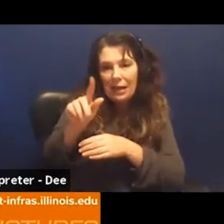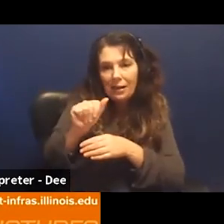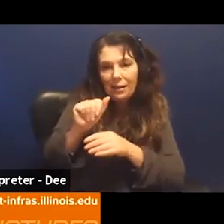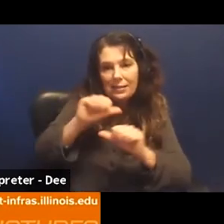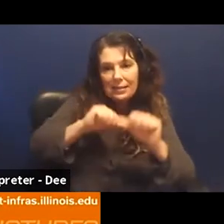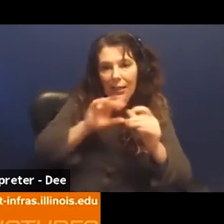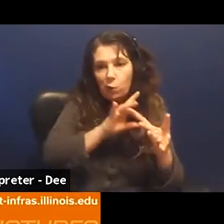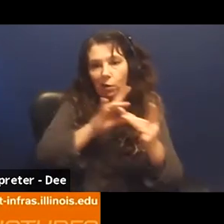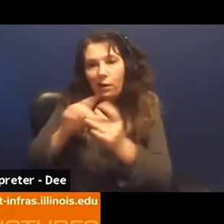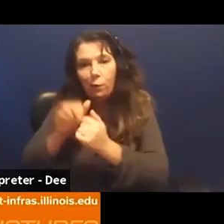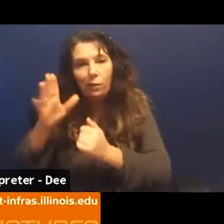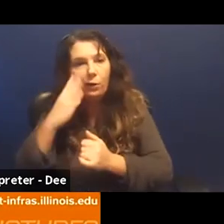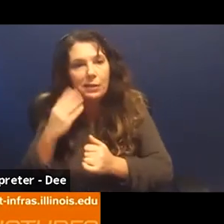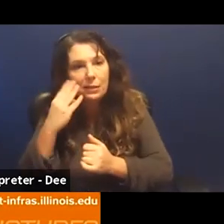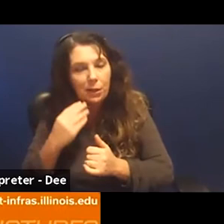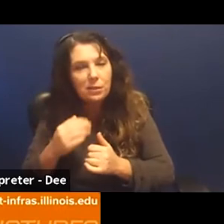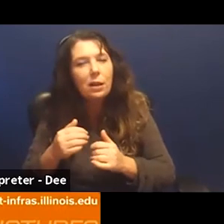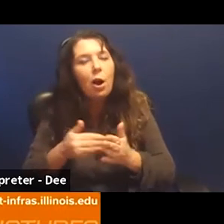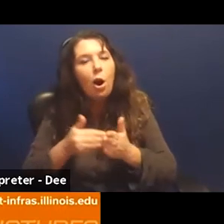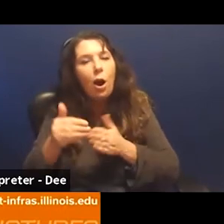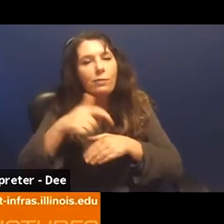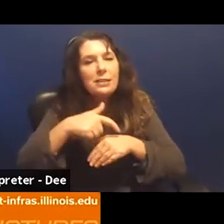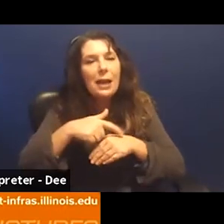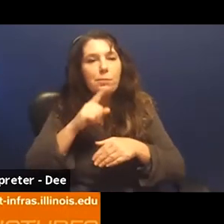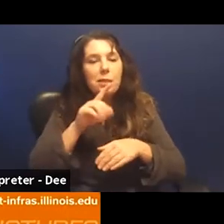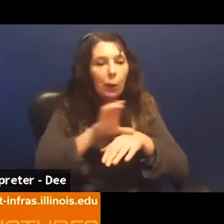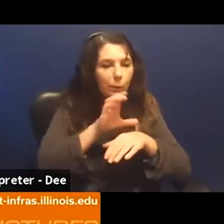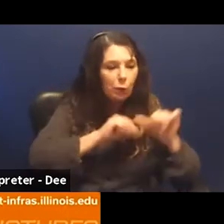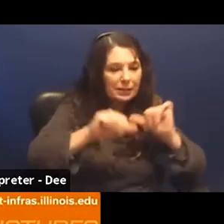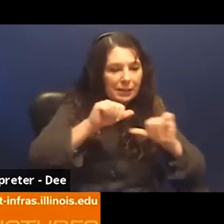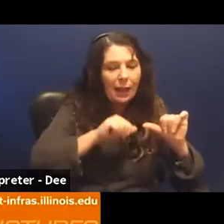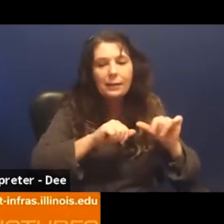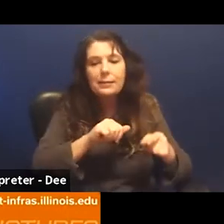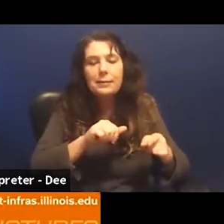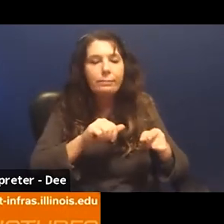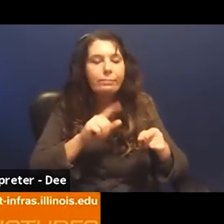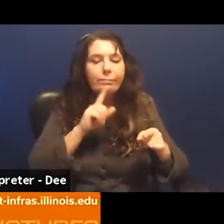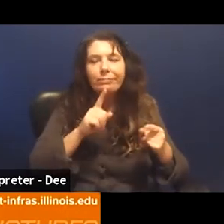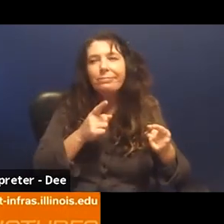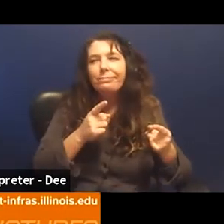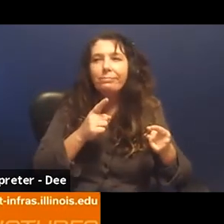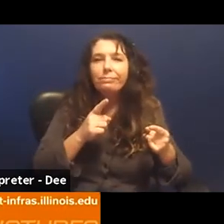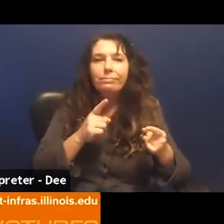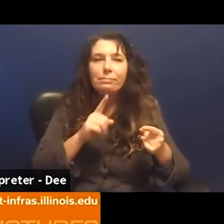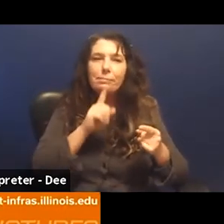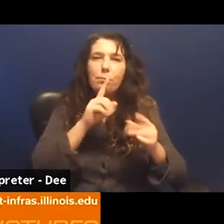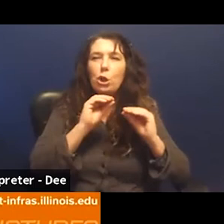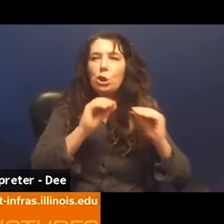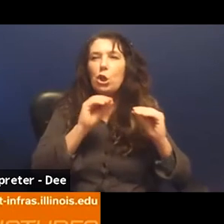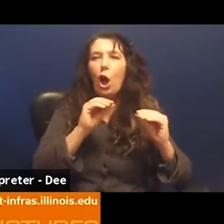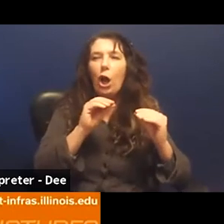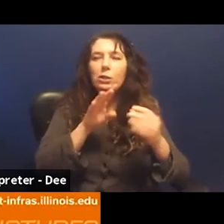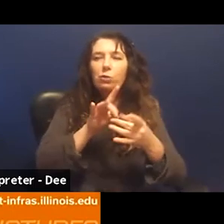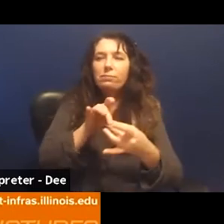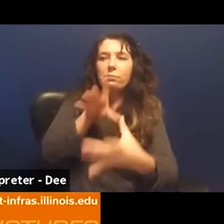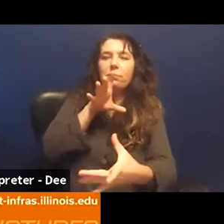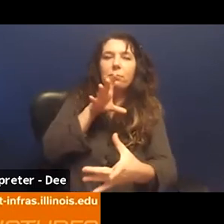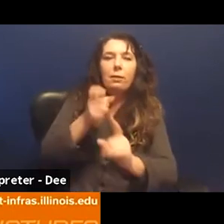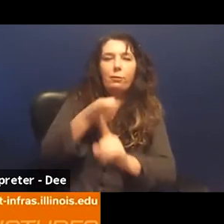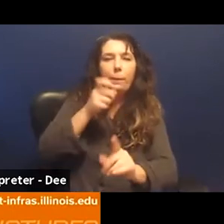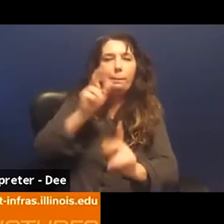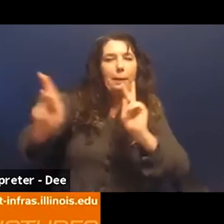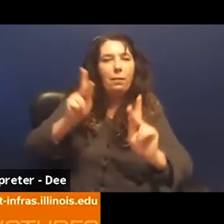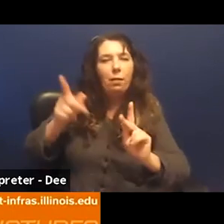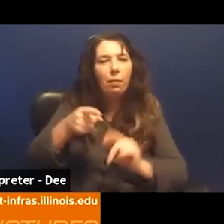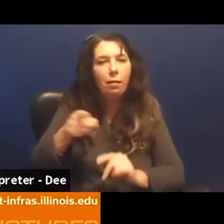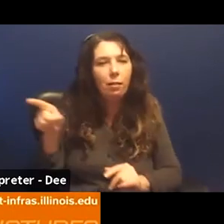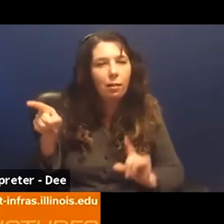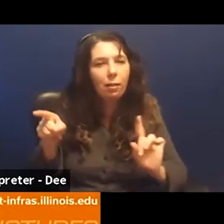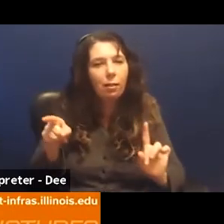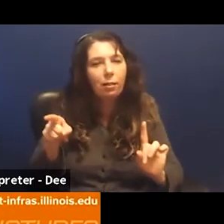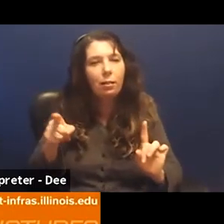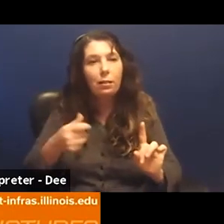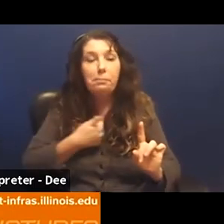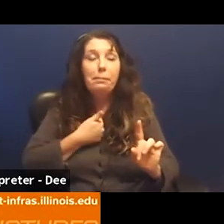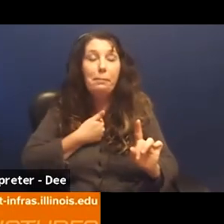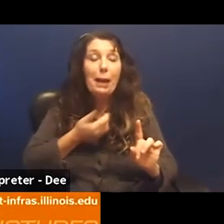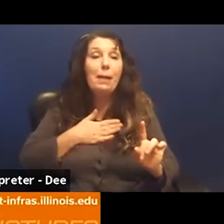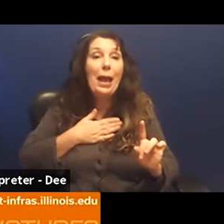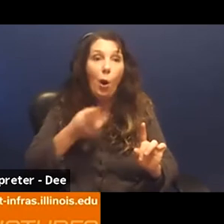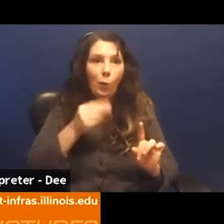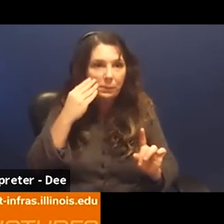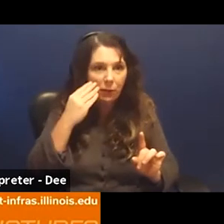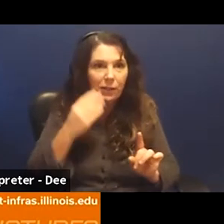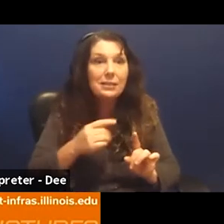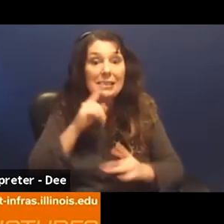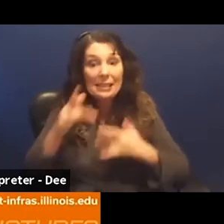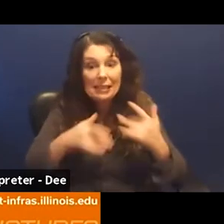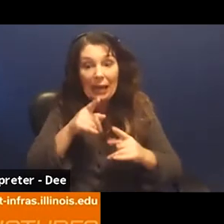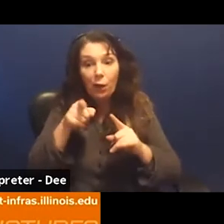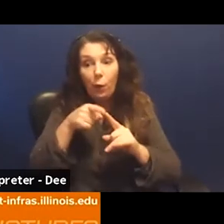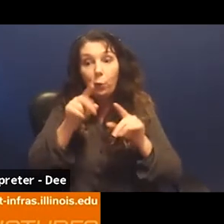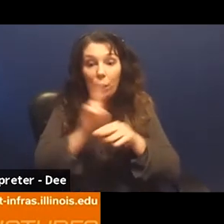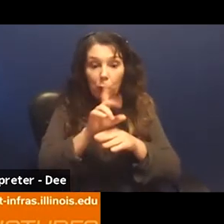Rather than like too often do the sciences Todd and computer science generally started taught and in a very abstract way very disconnected from the world when in fact, at least for me, most exciting things about it or when we can use it to connect to